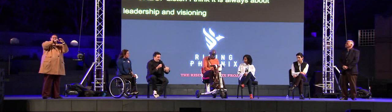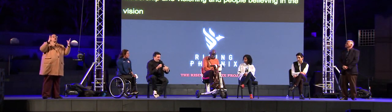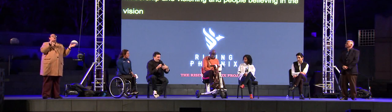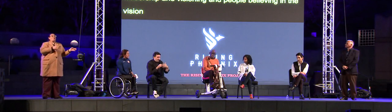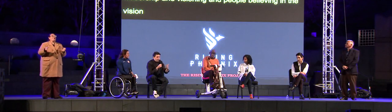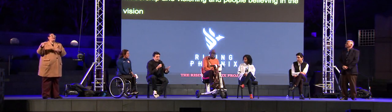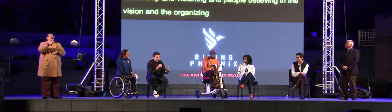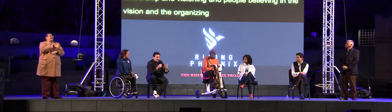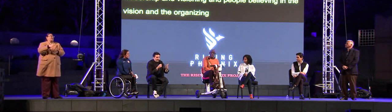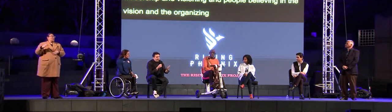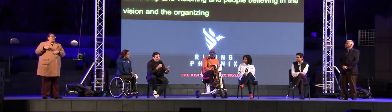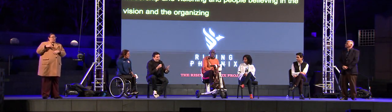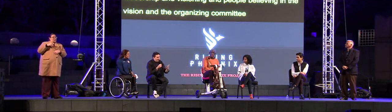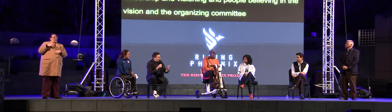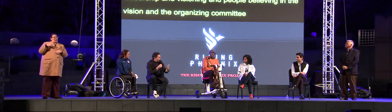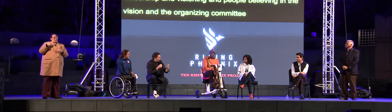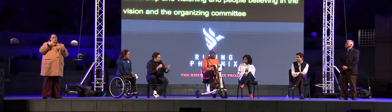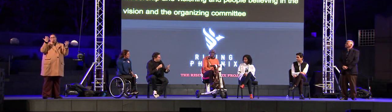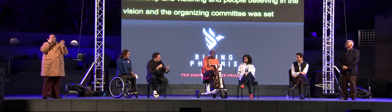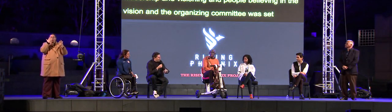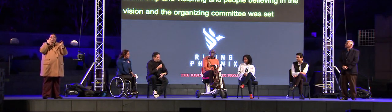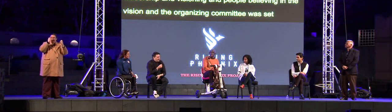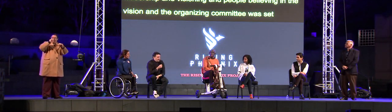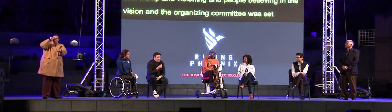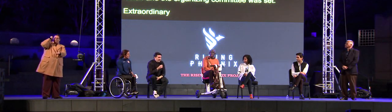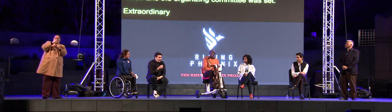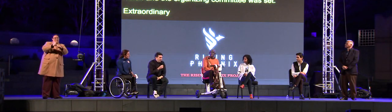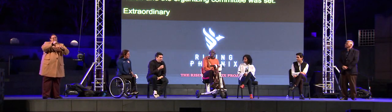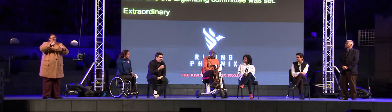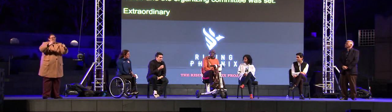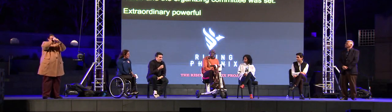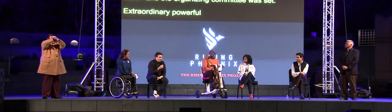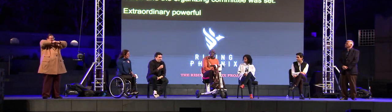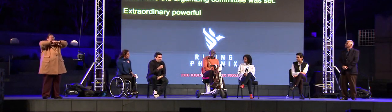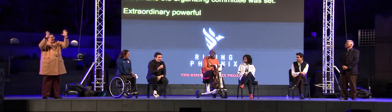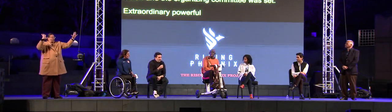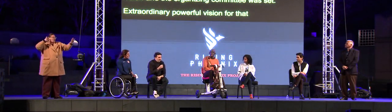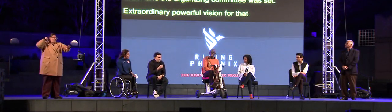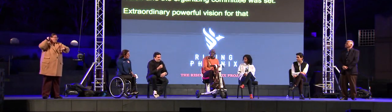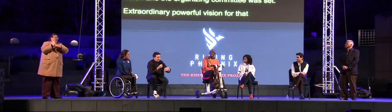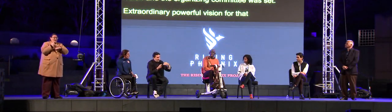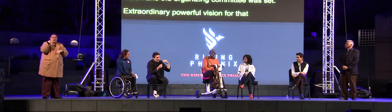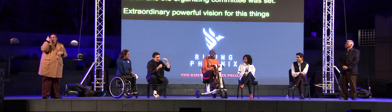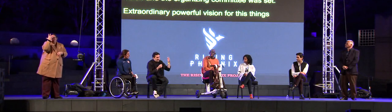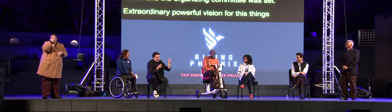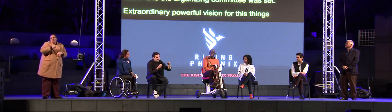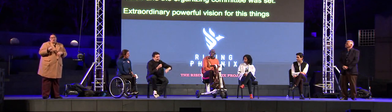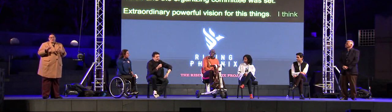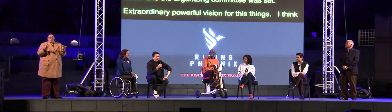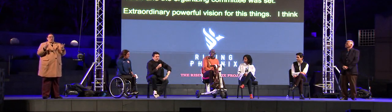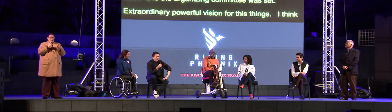set an extraordinarily powerful vision for this thing. I think you look beautiful in terms of where this is heading,